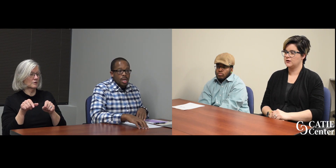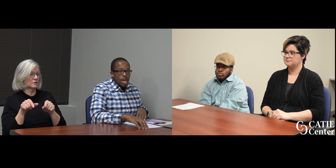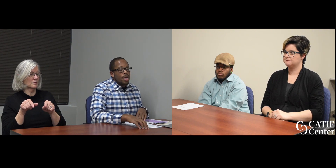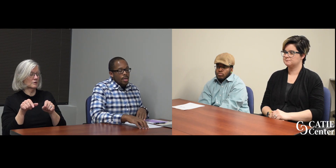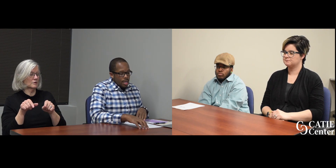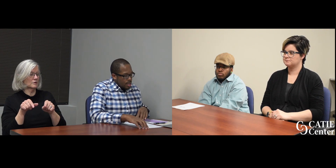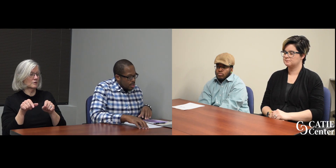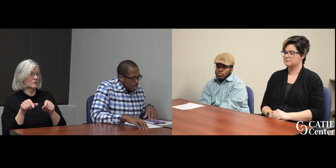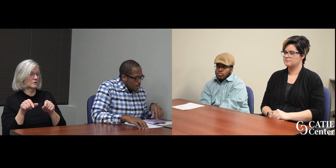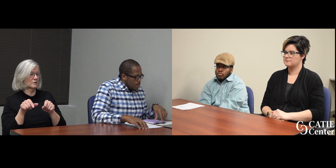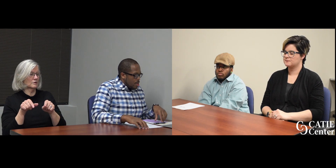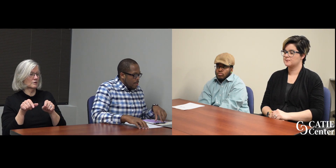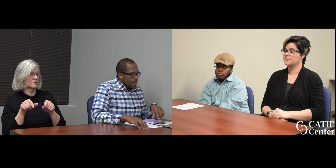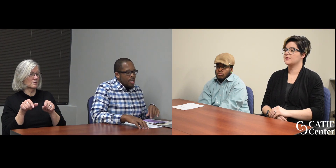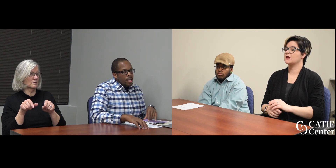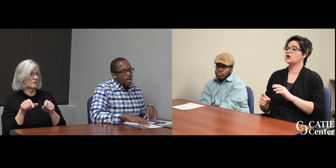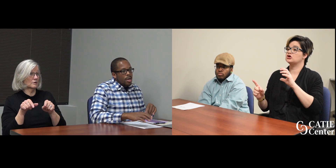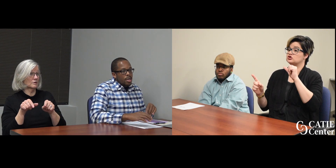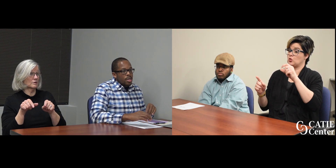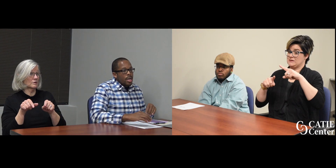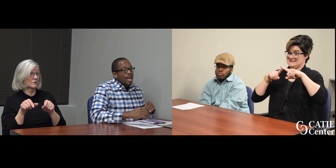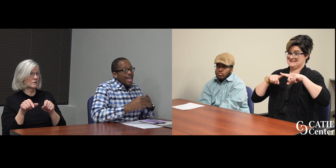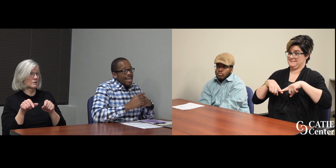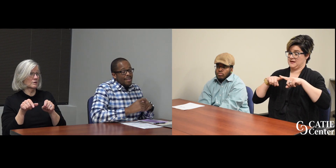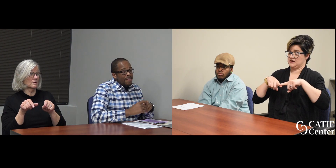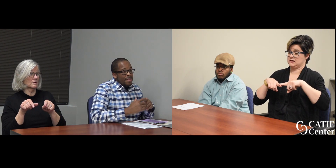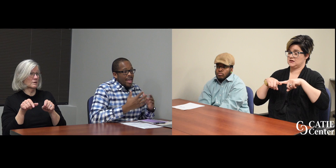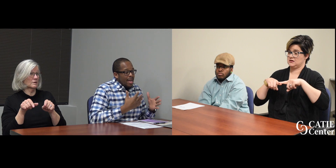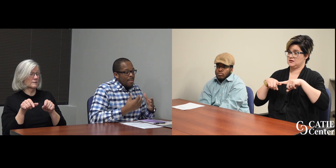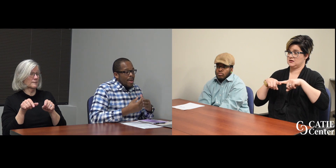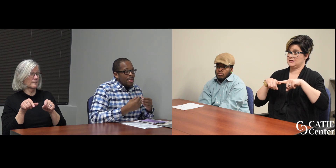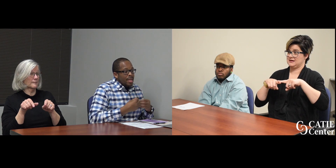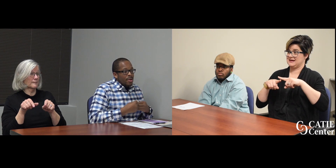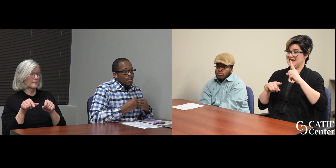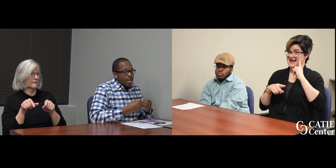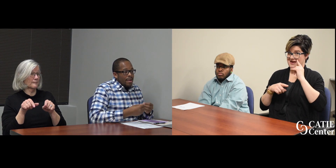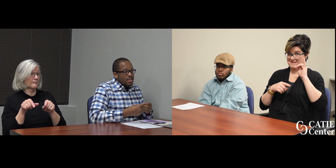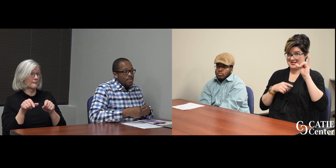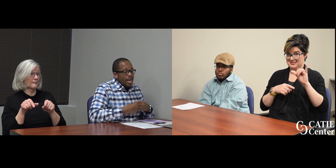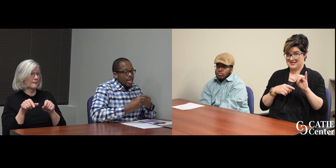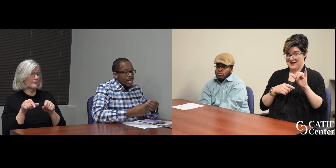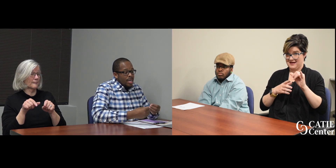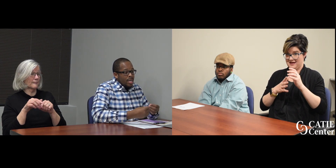Okay. And so, depending on if that amount we have to pay in